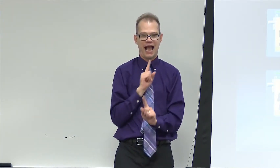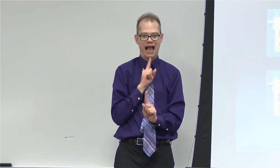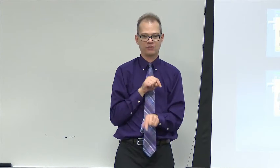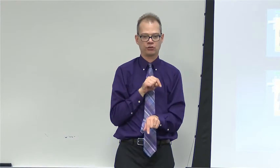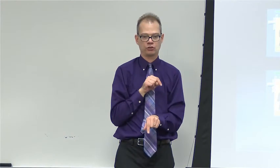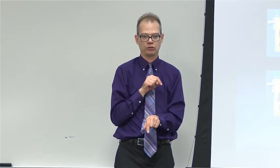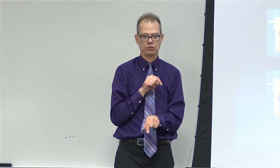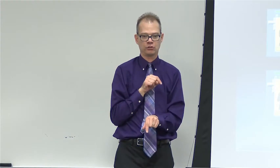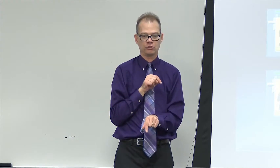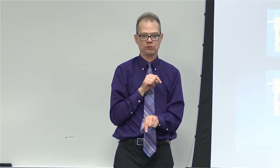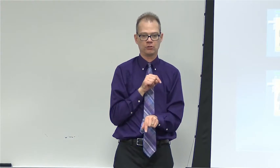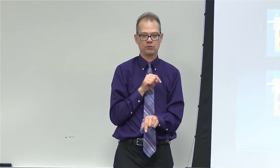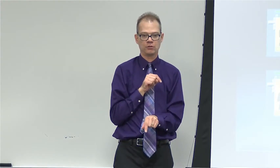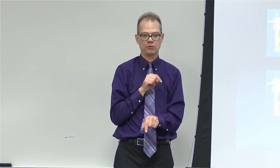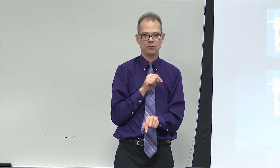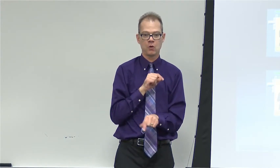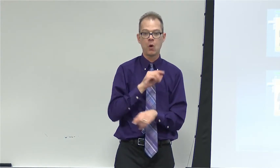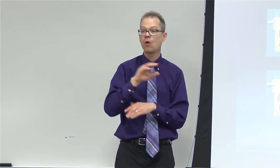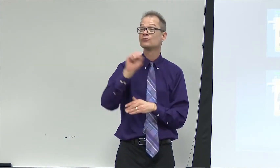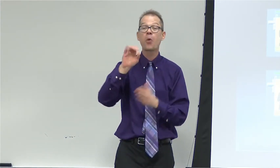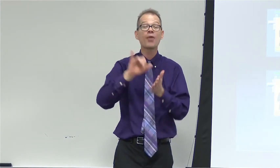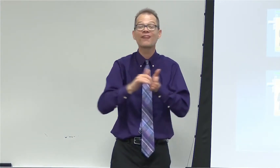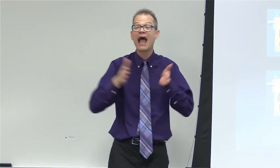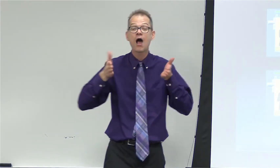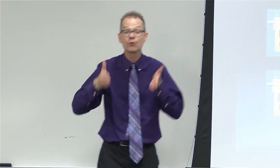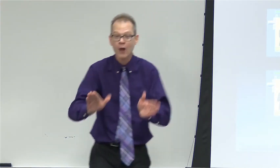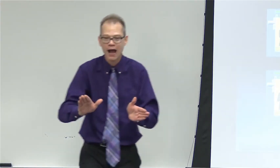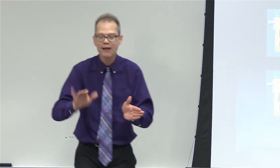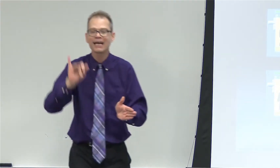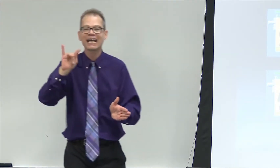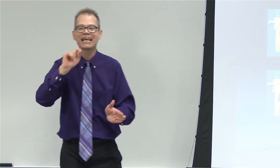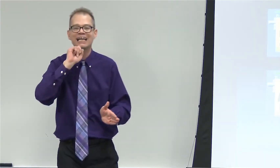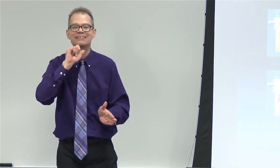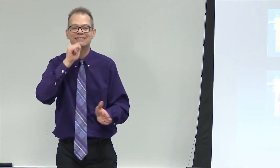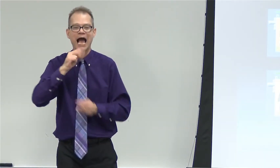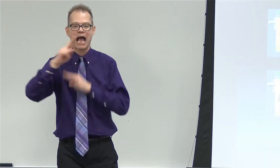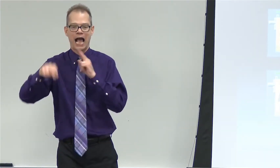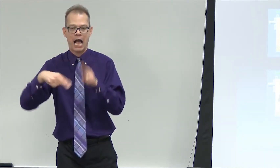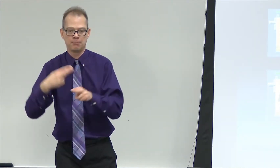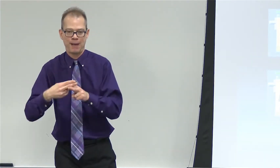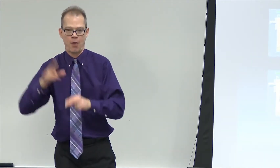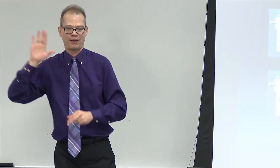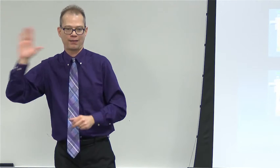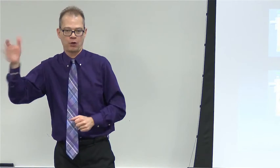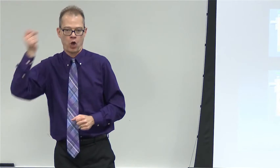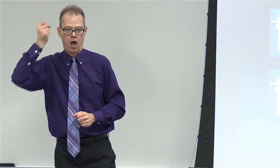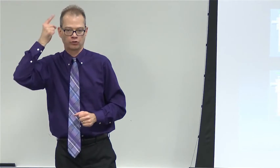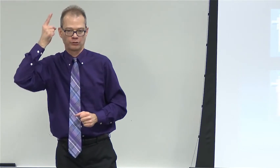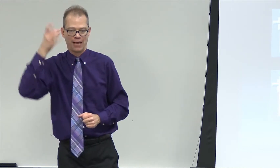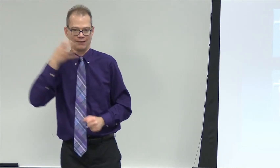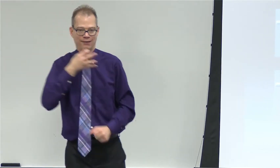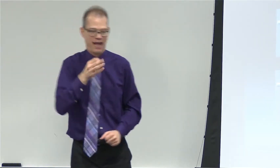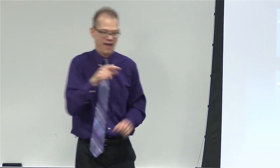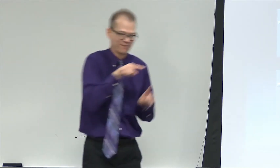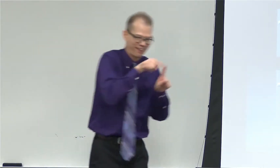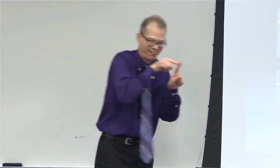and then the person takes the survey. That way, it's not about their understanding